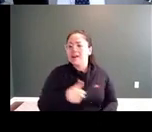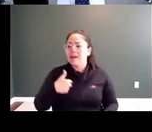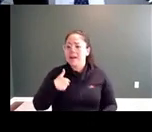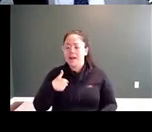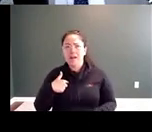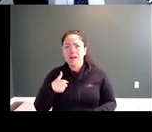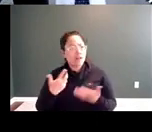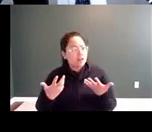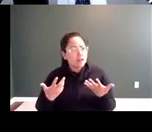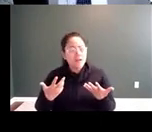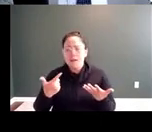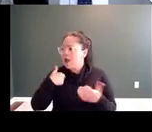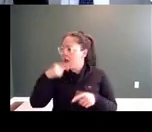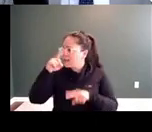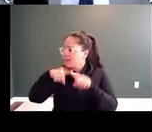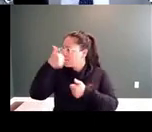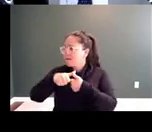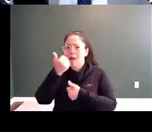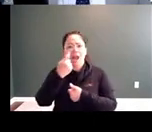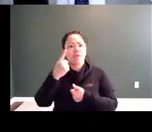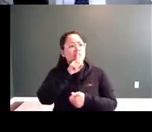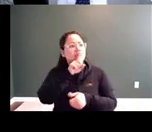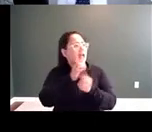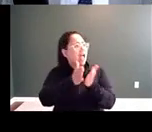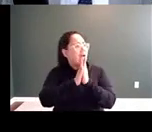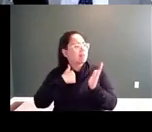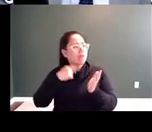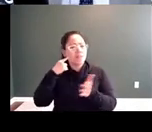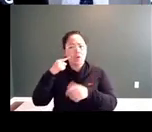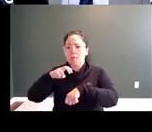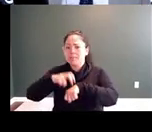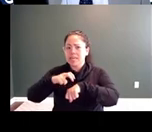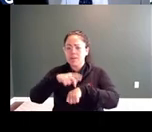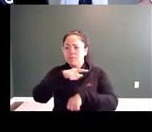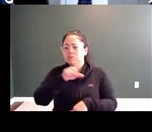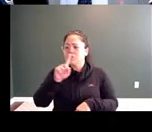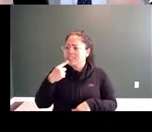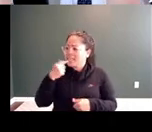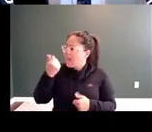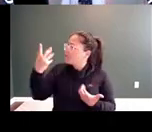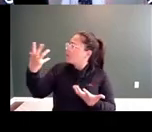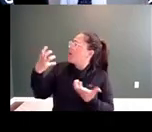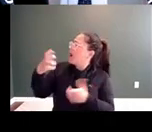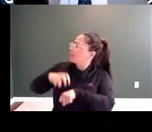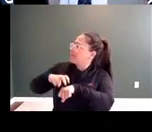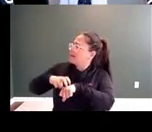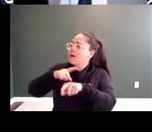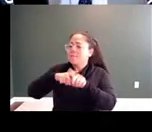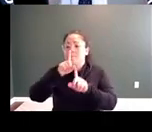I don't remember anyone asking for any potatoes. This didn't happen in my world, right? It was a lack of communication.